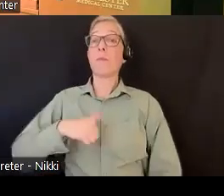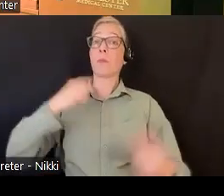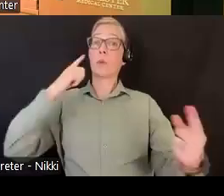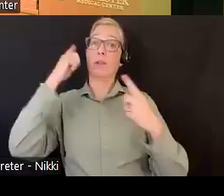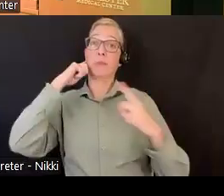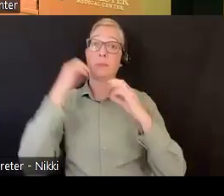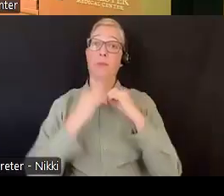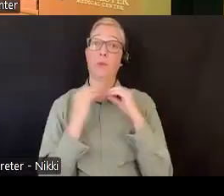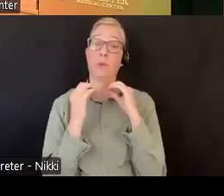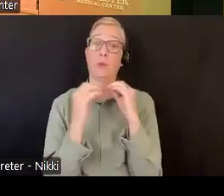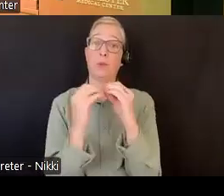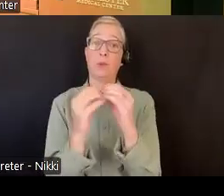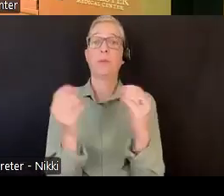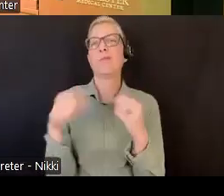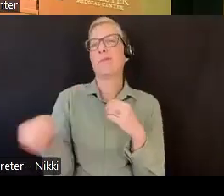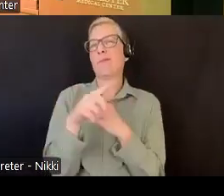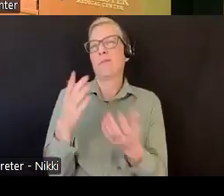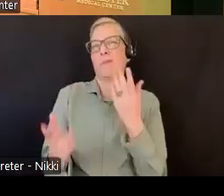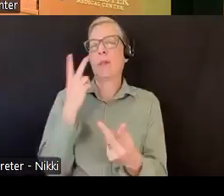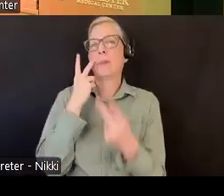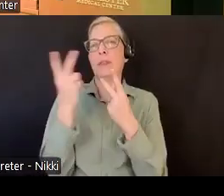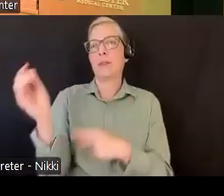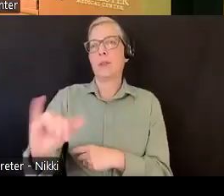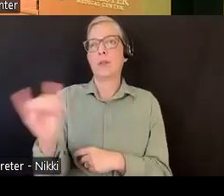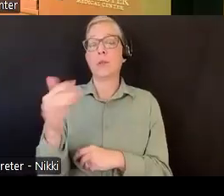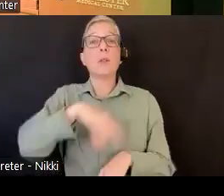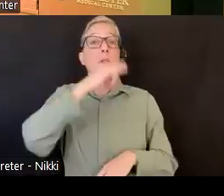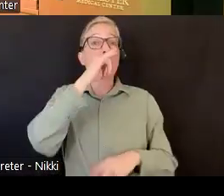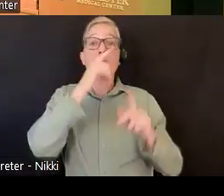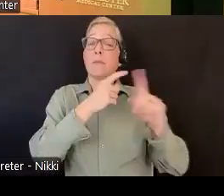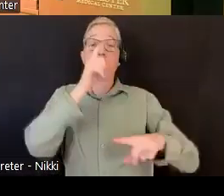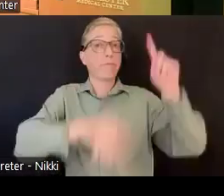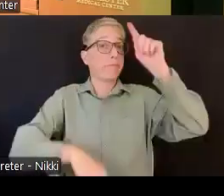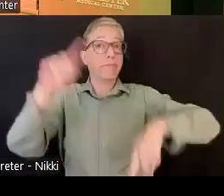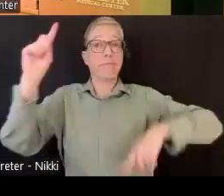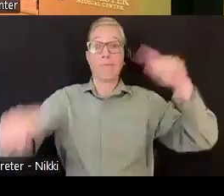seeing is kids at all ages and this is including in nursing school and medical school are coming